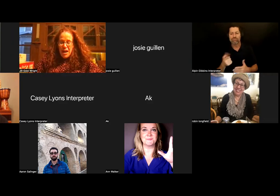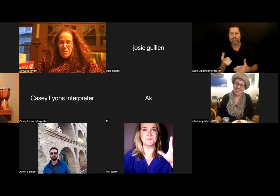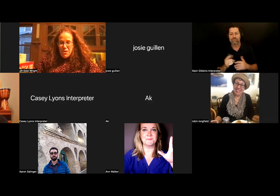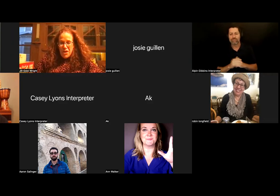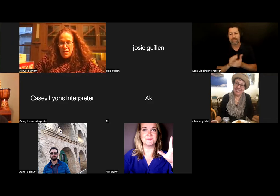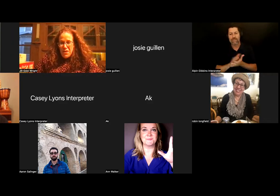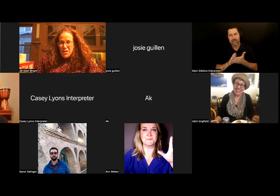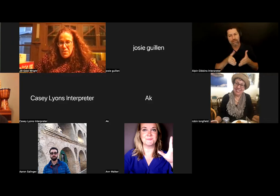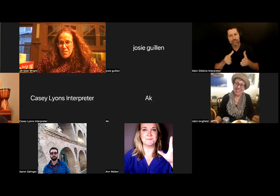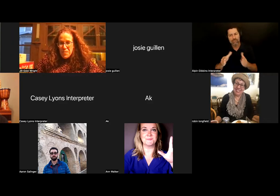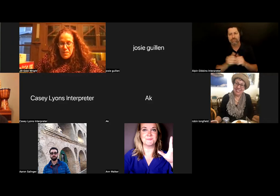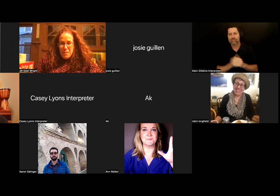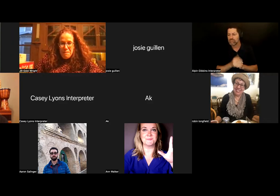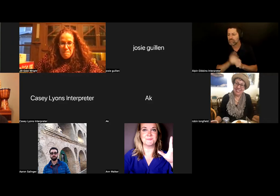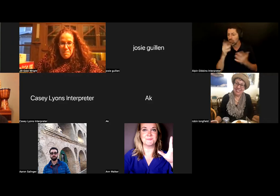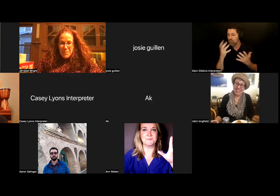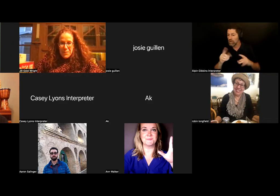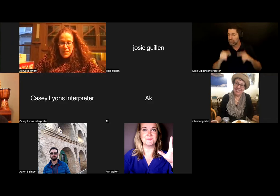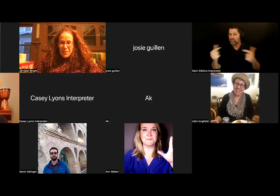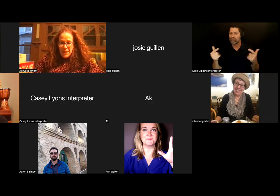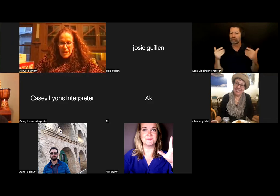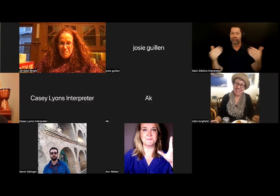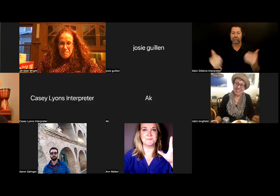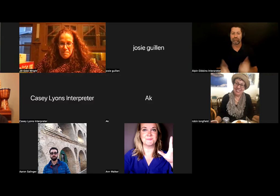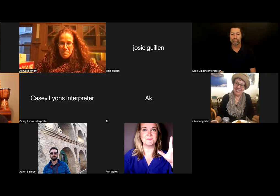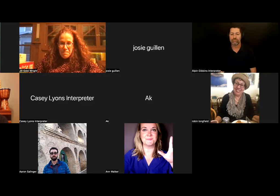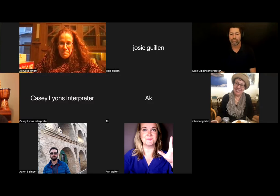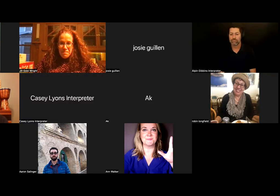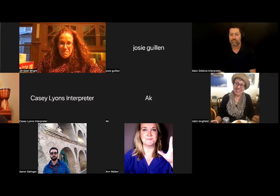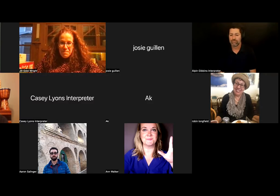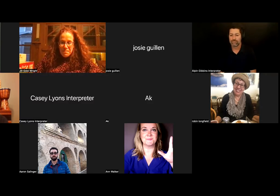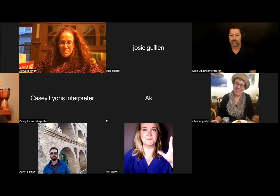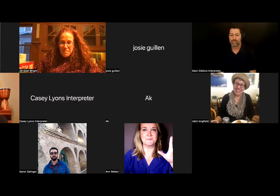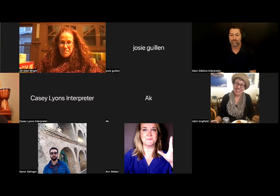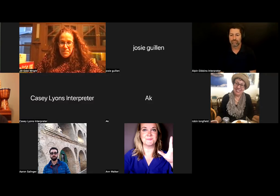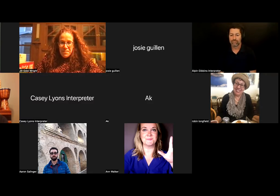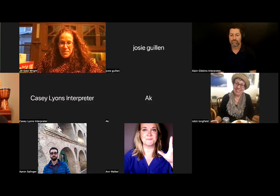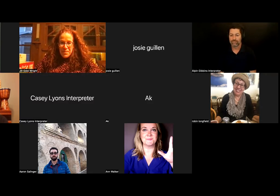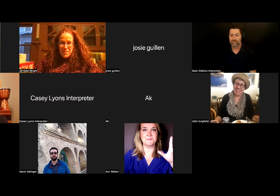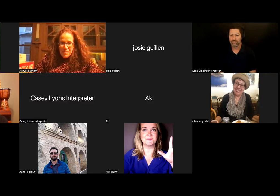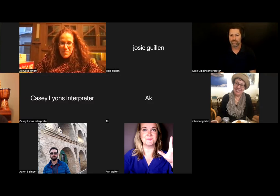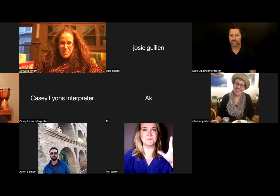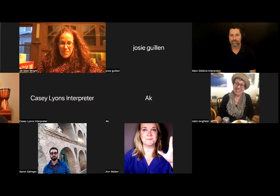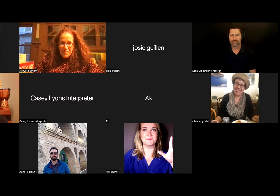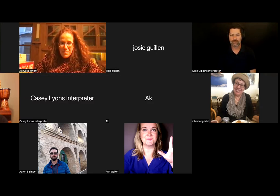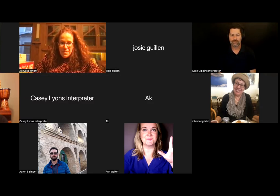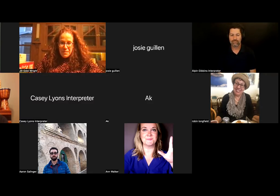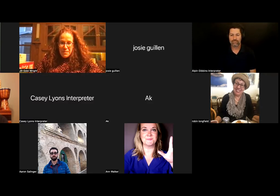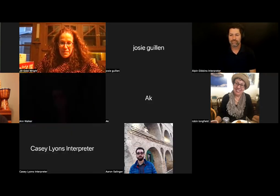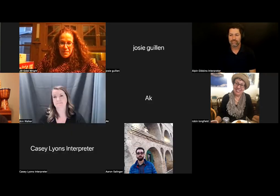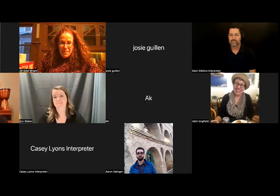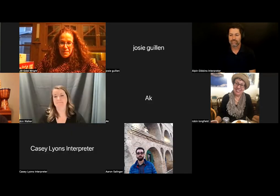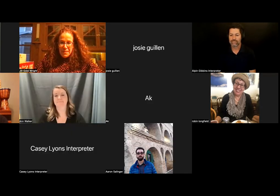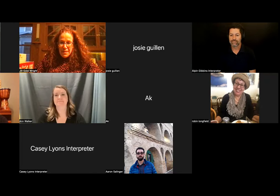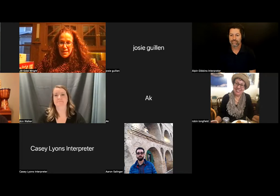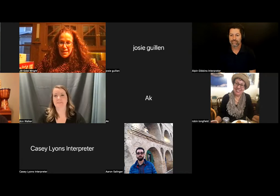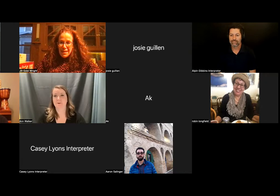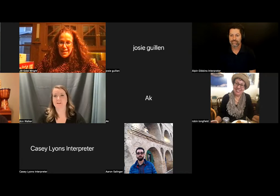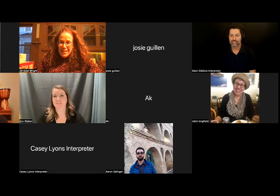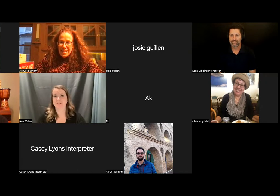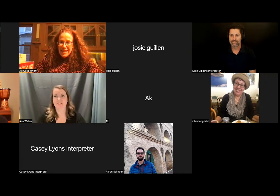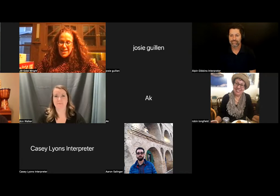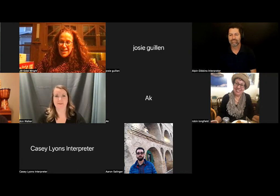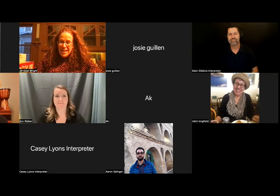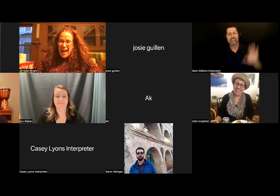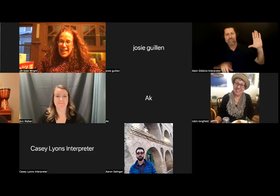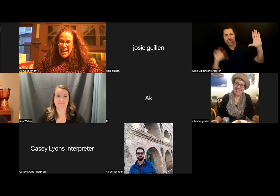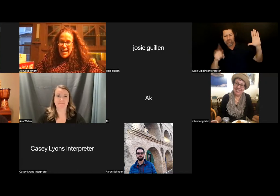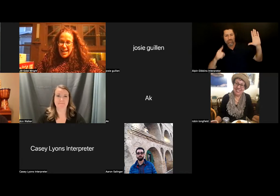19:27:45 If you do, I have a question. Can you hear me? I can.